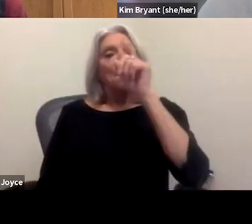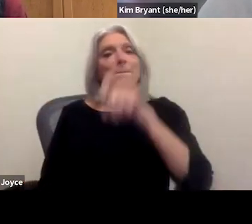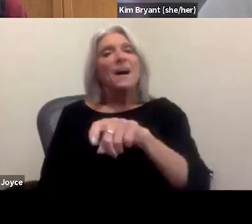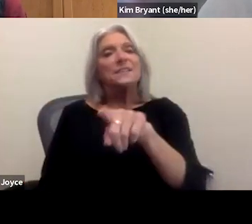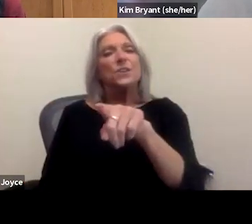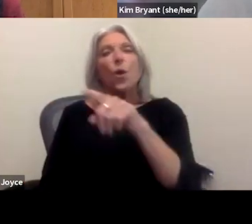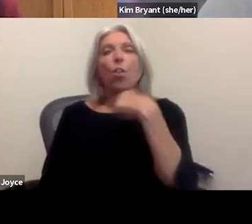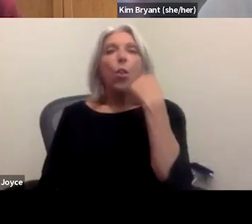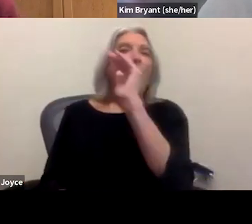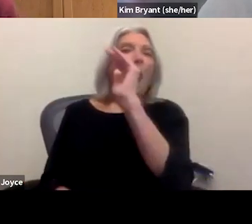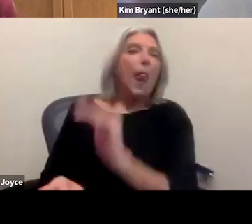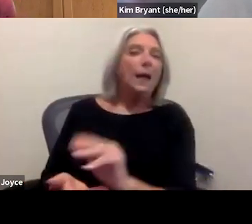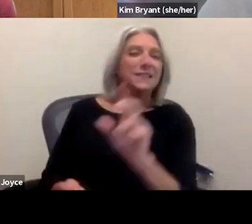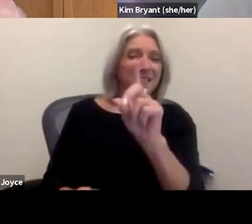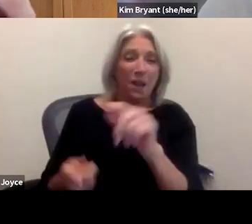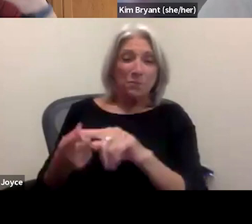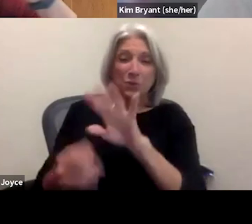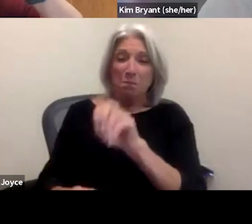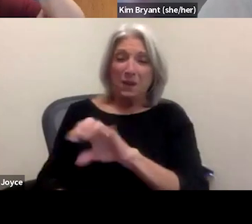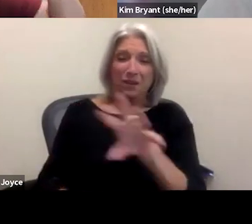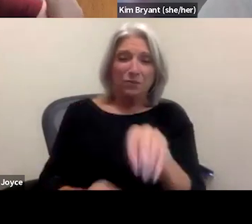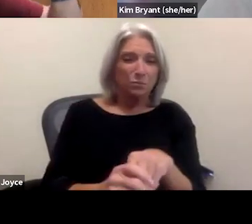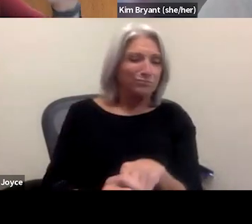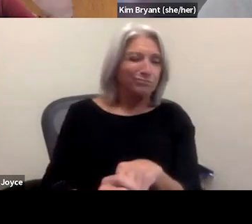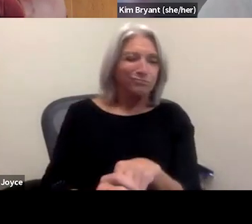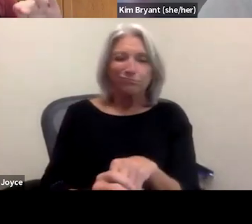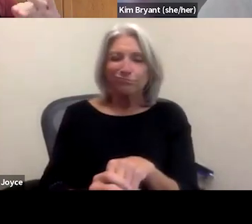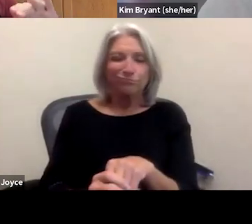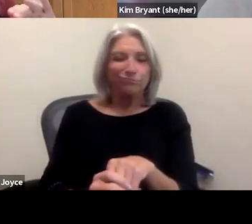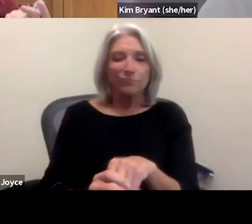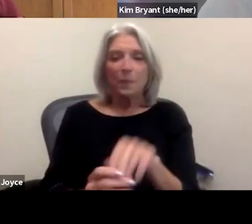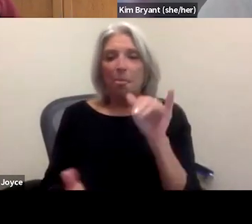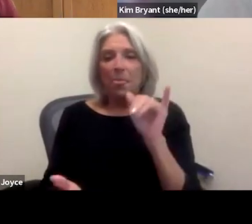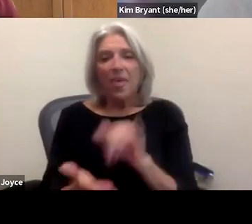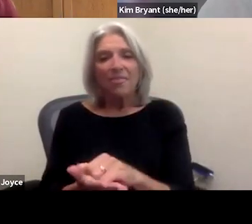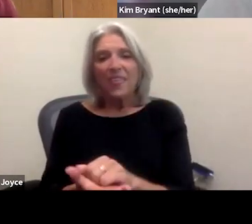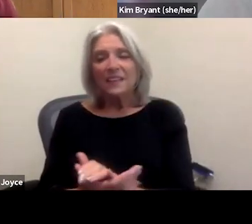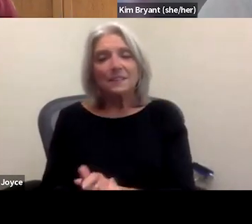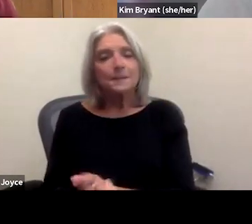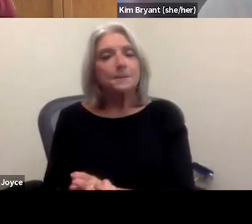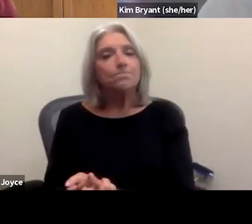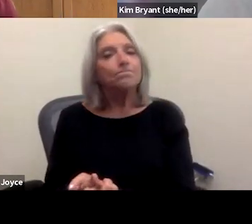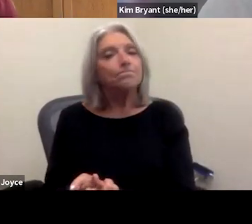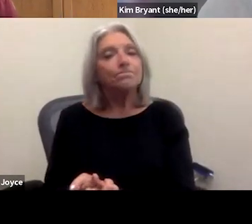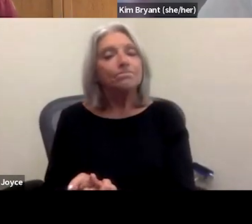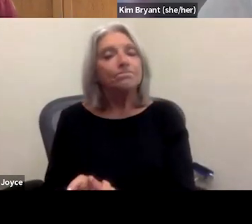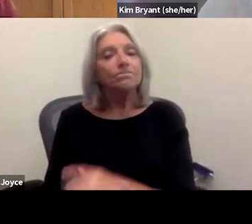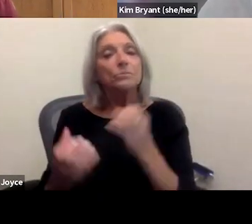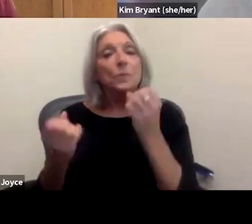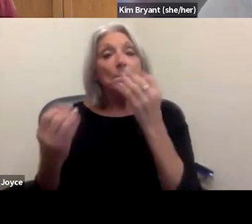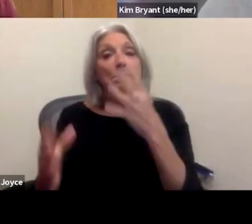This is something some accommodations process push us towards, but a lot of anti-ableism in the workplace